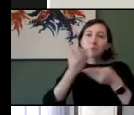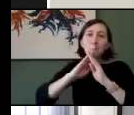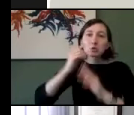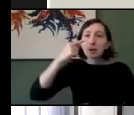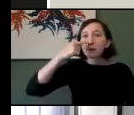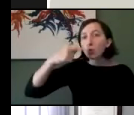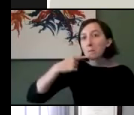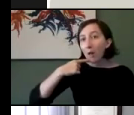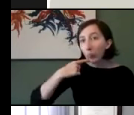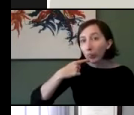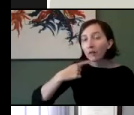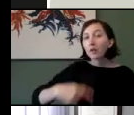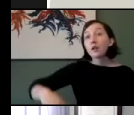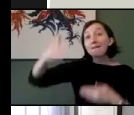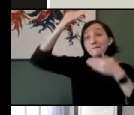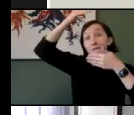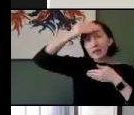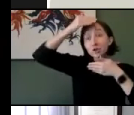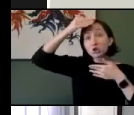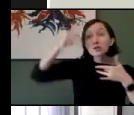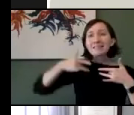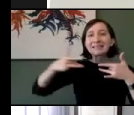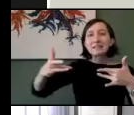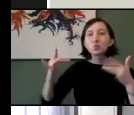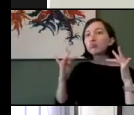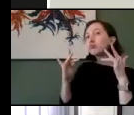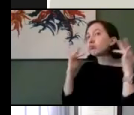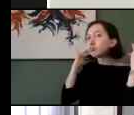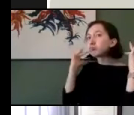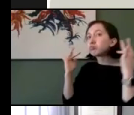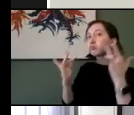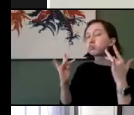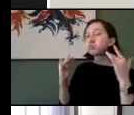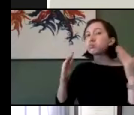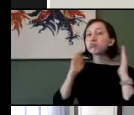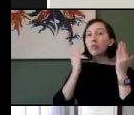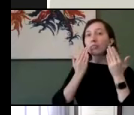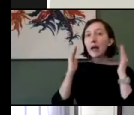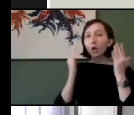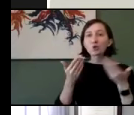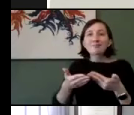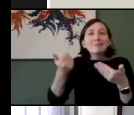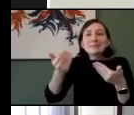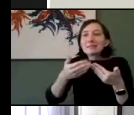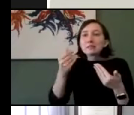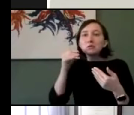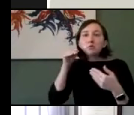where respiratory droplets can escape.